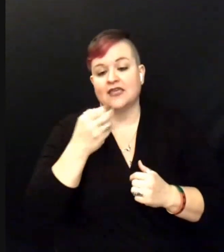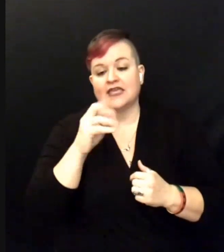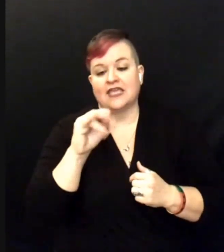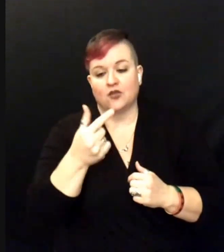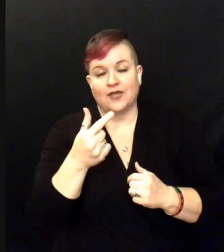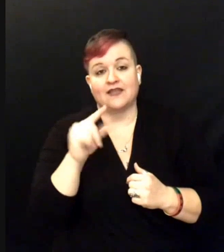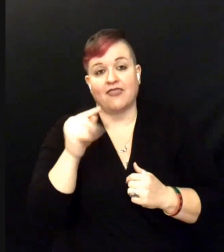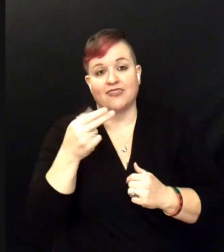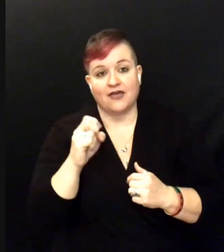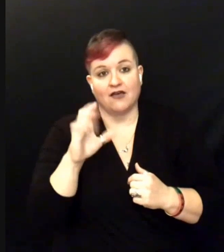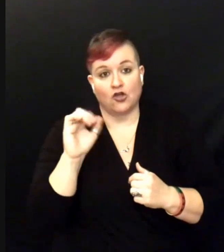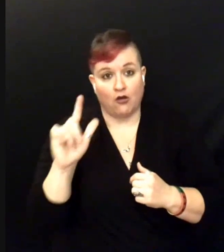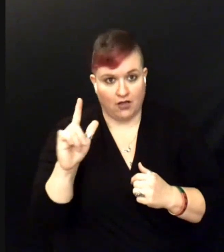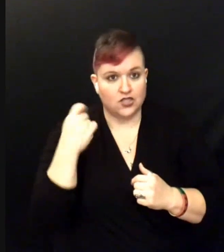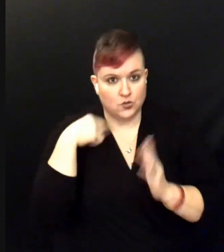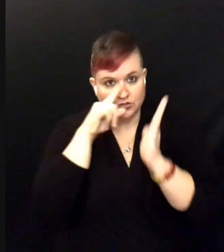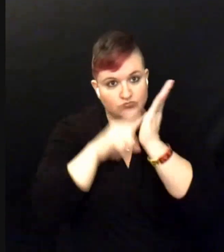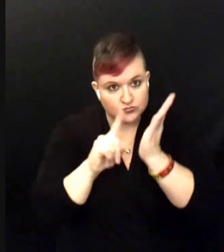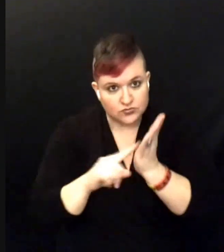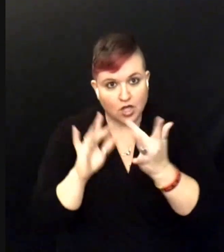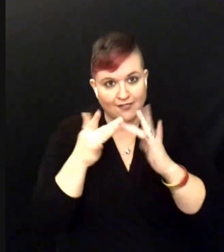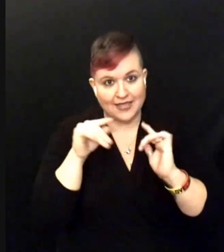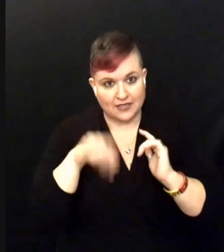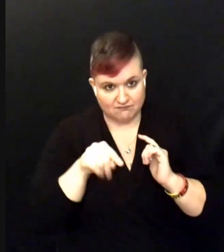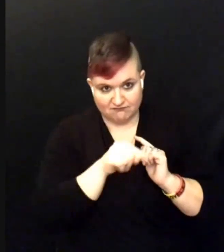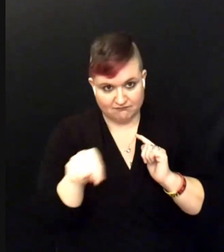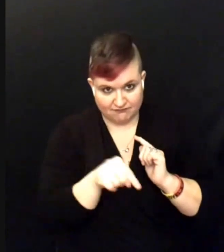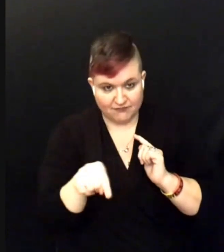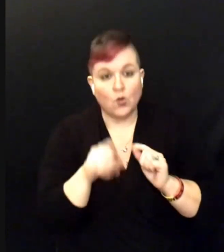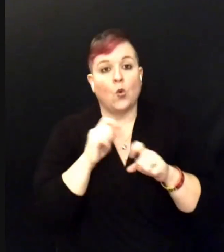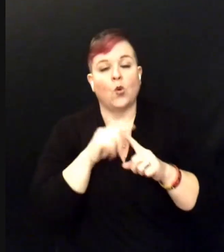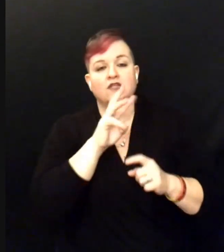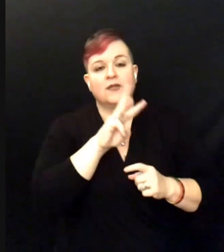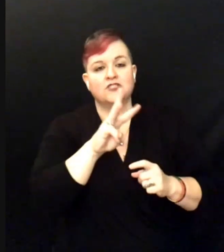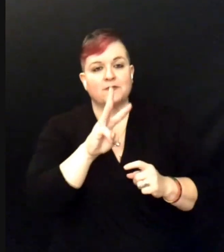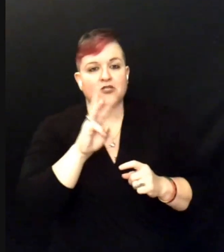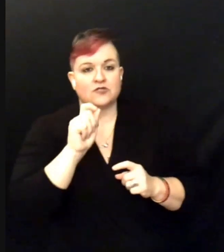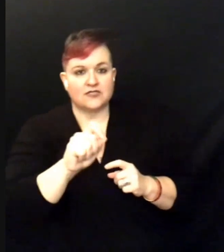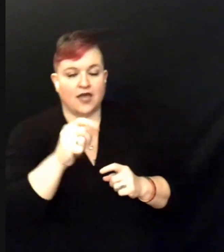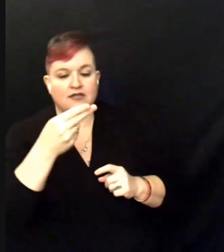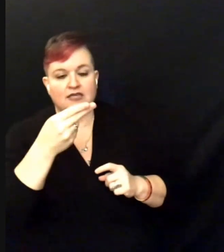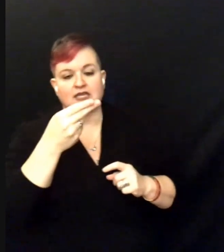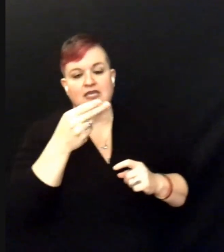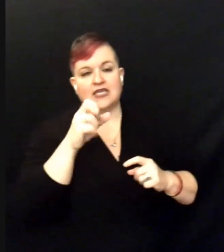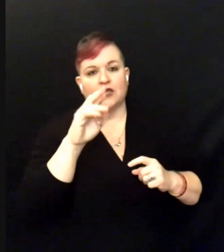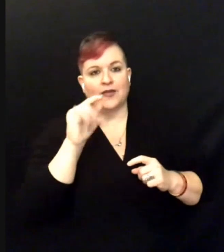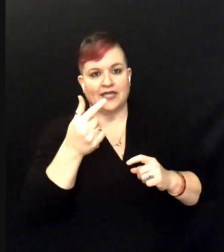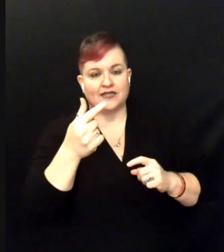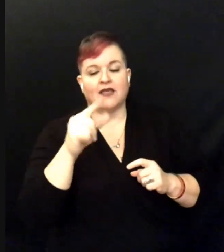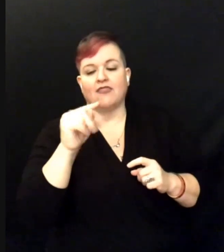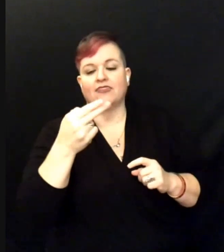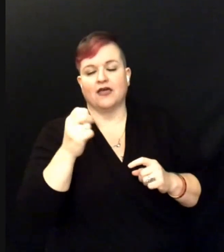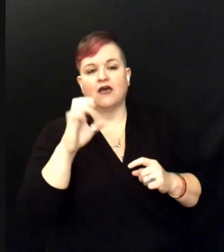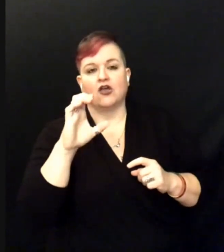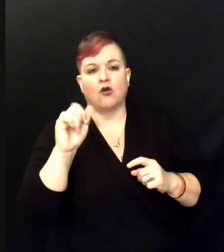You can look them up on the link below or at www.HearingTheCall.org